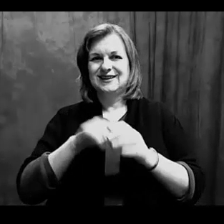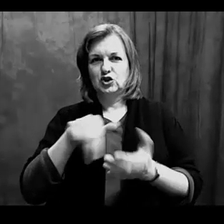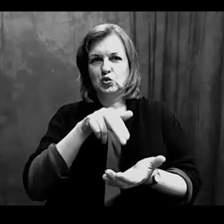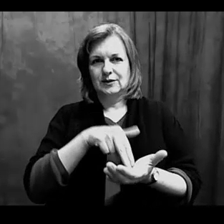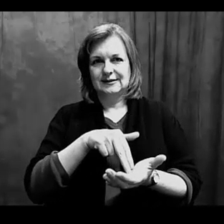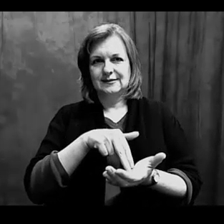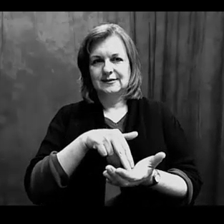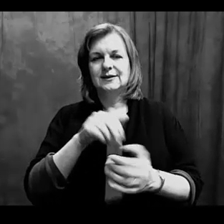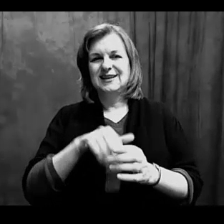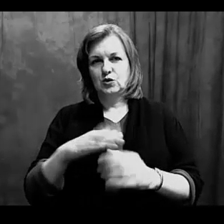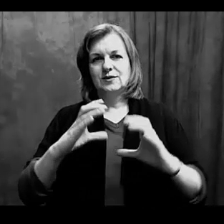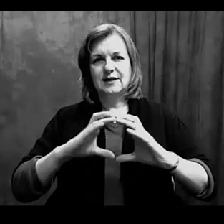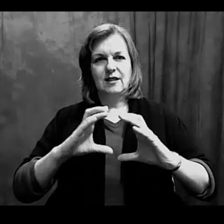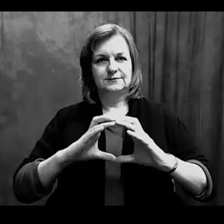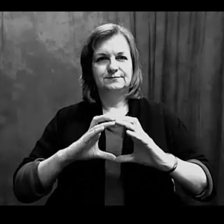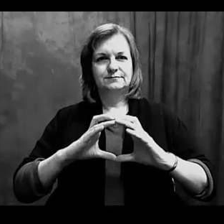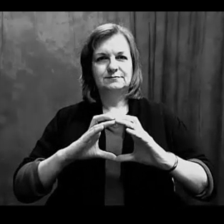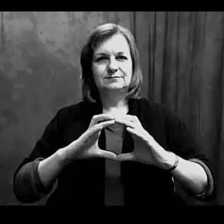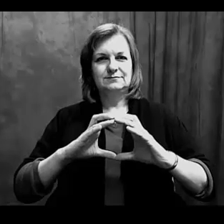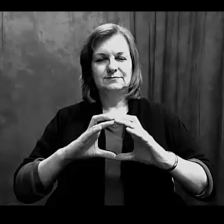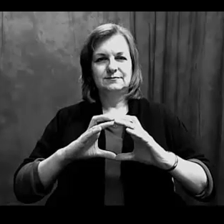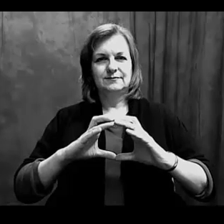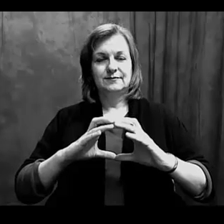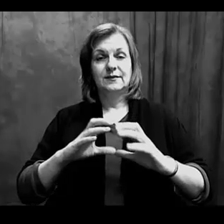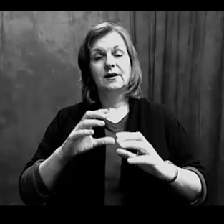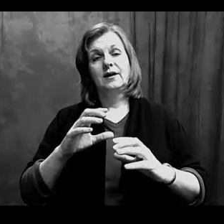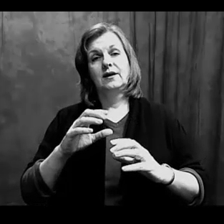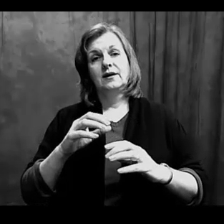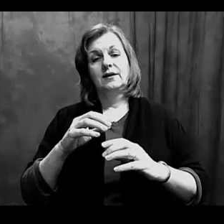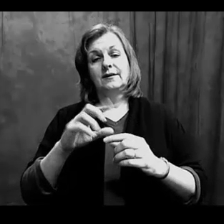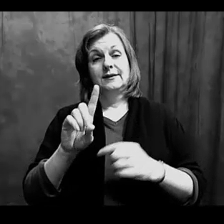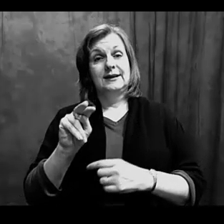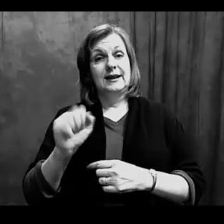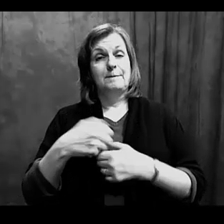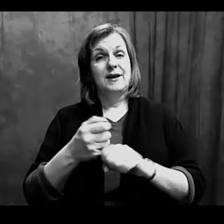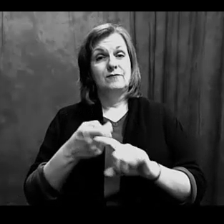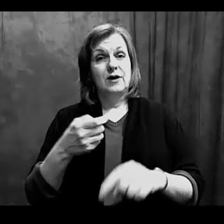information and energy storage types of molecules